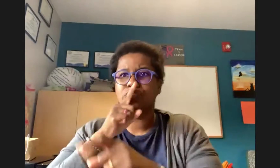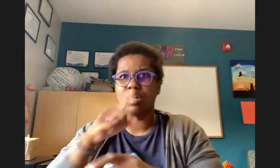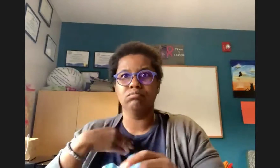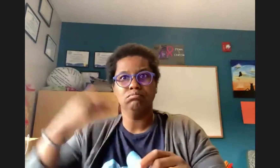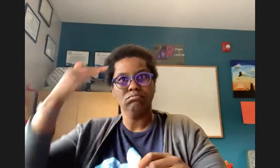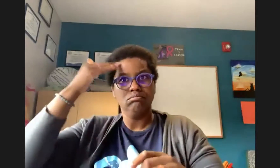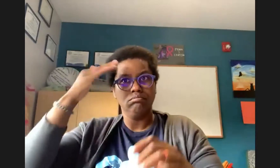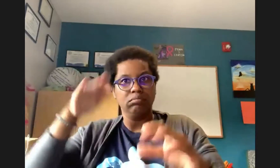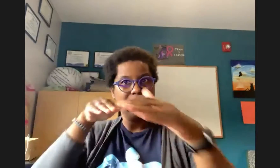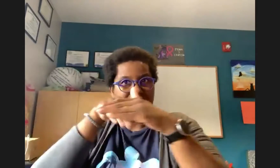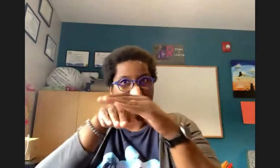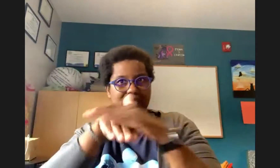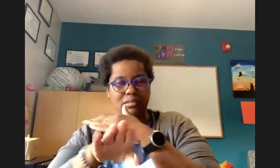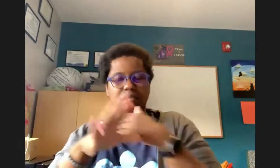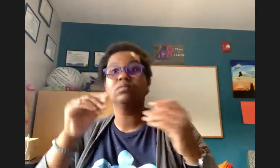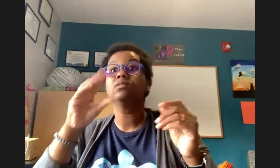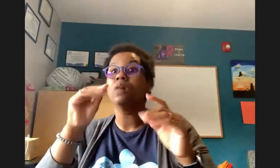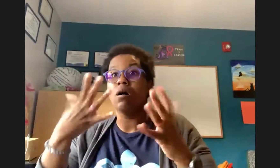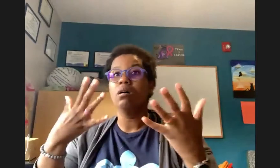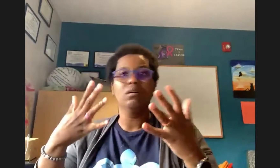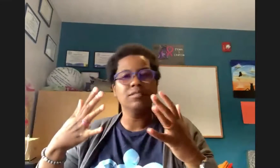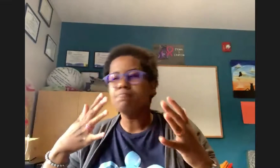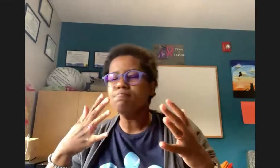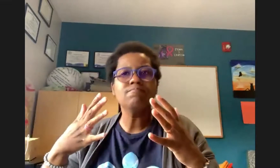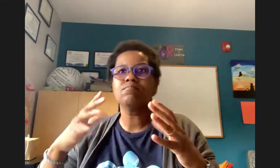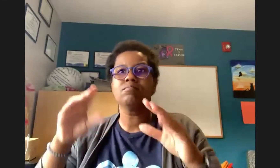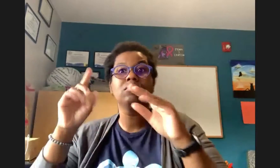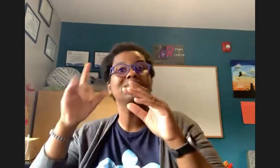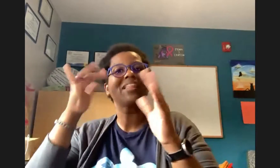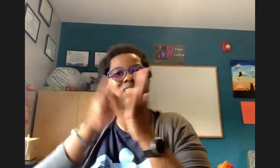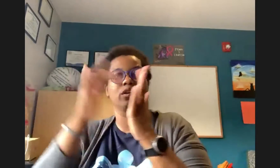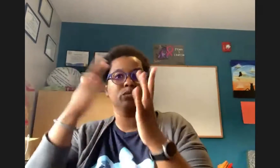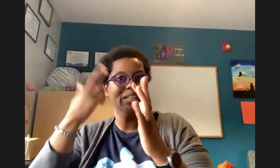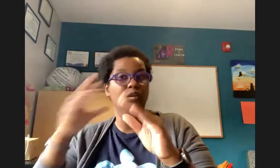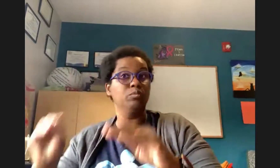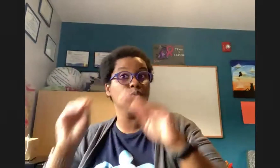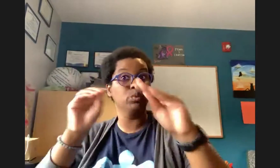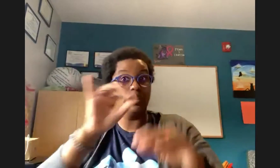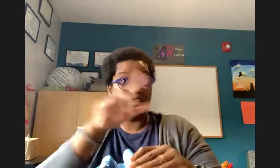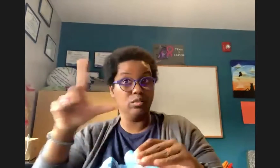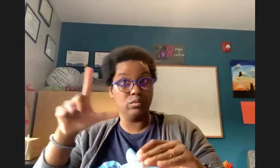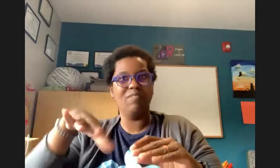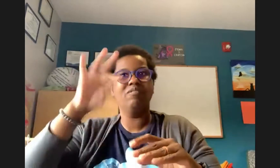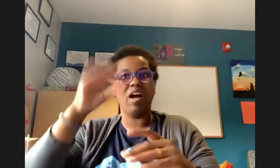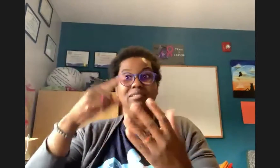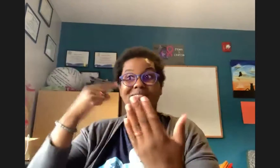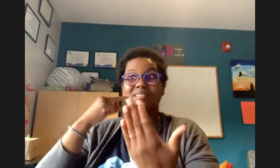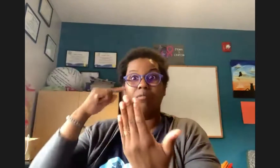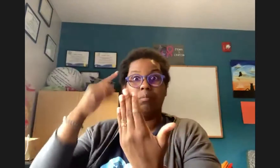There wasn't enough support and access included. That's why my mom decided to move to Illinois.